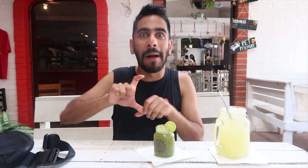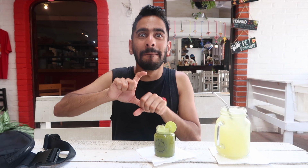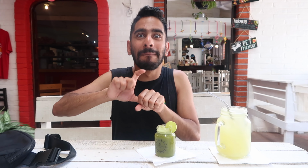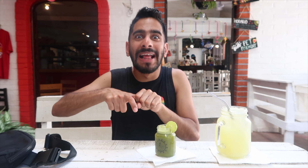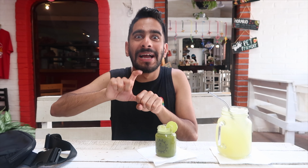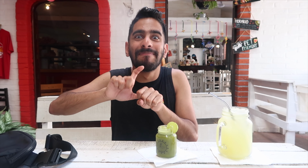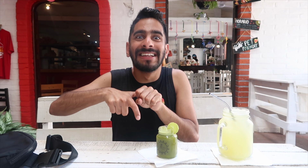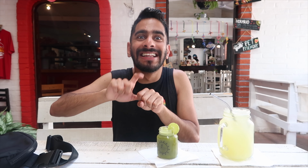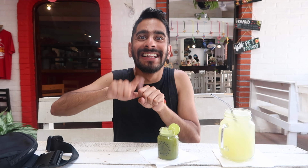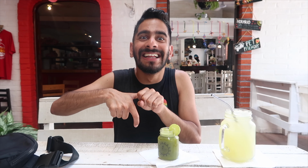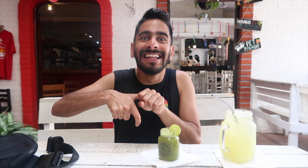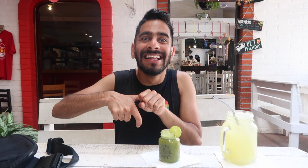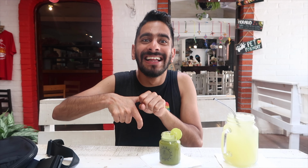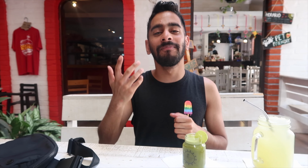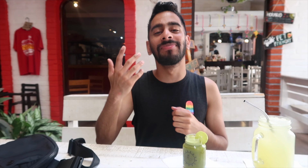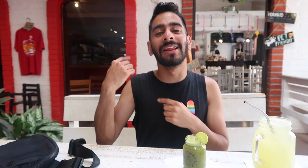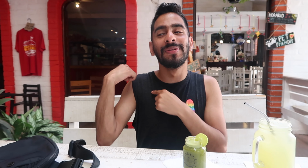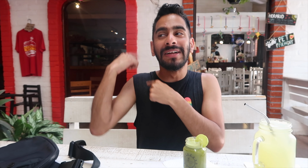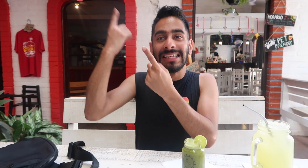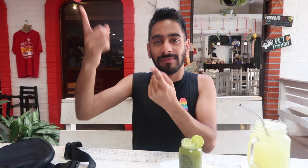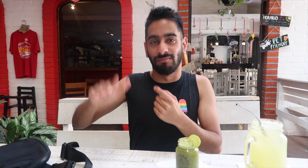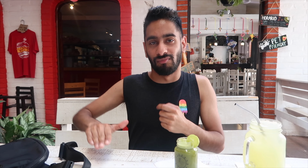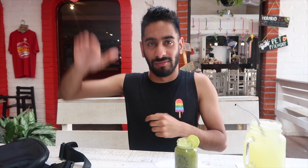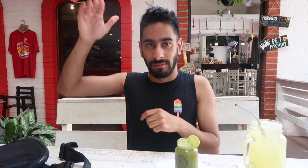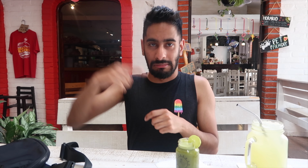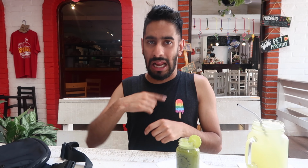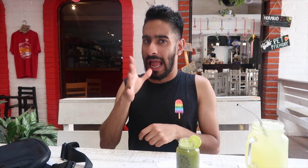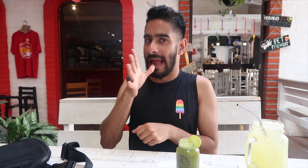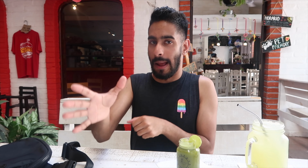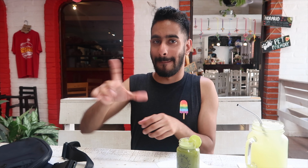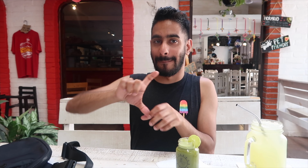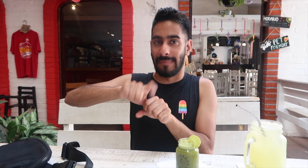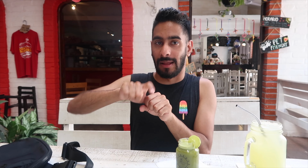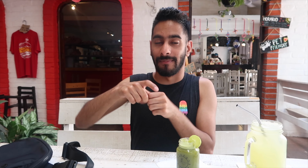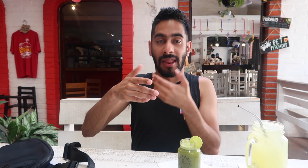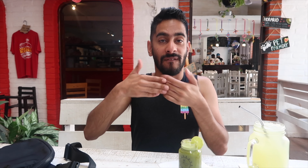It's pineapple! All my life since I was a kid I really hated pineapple.